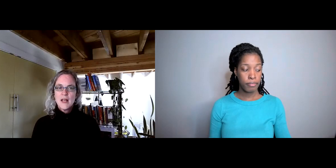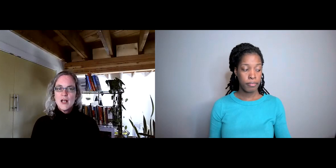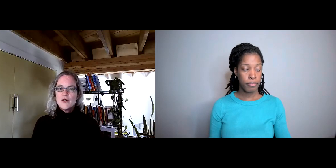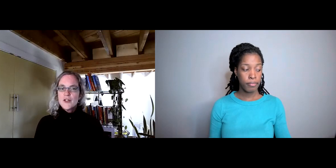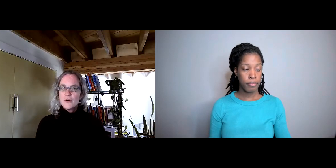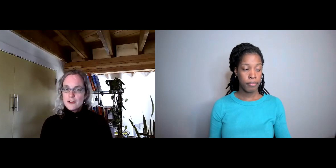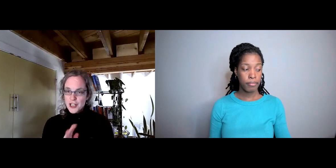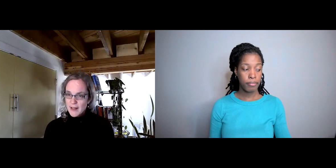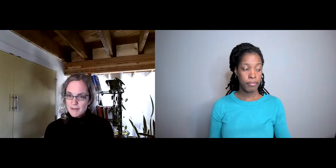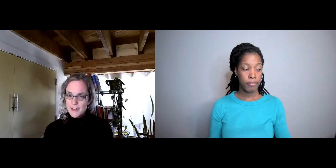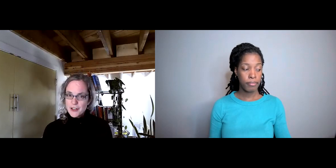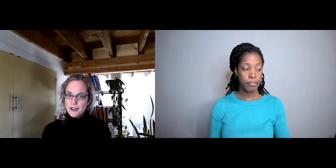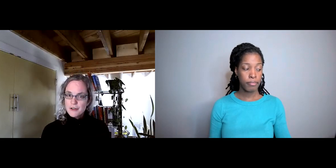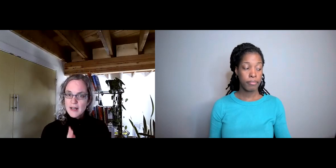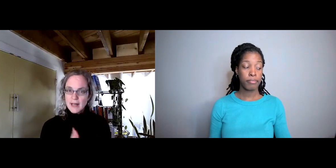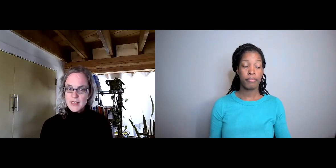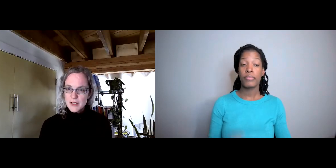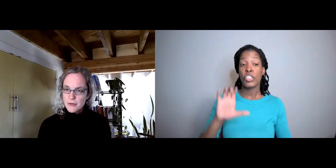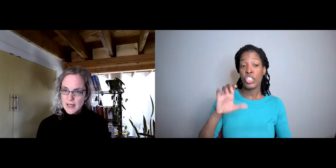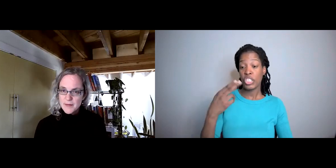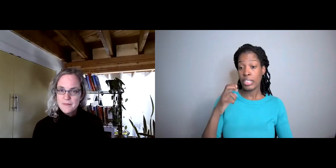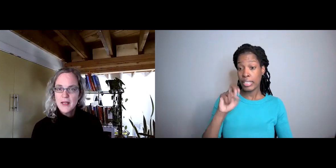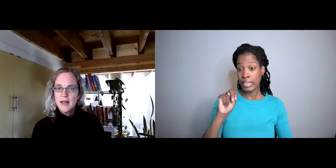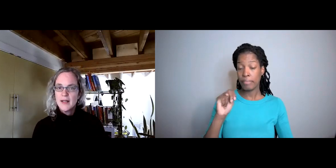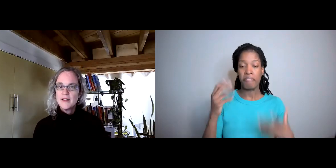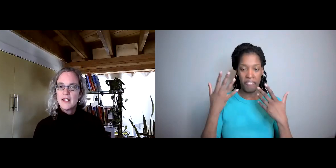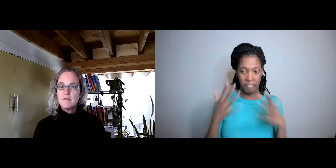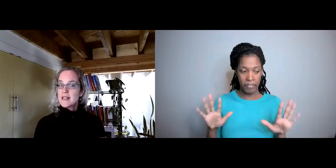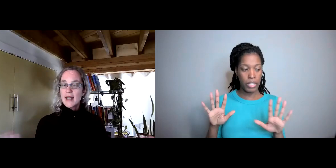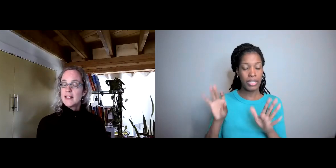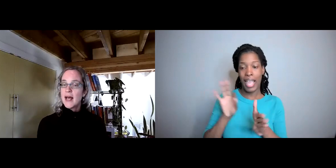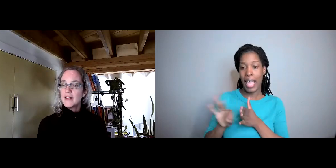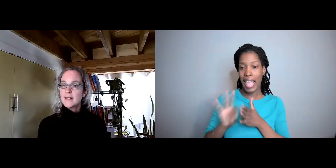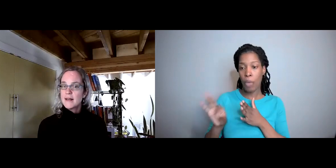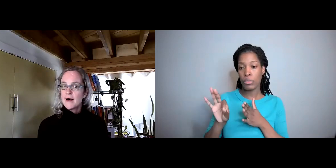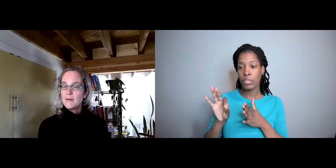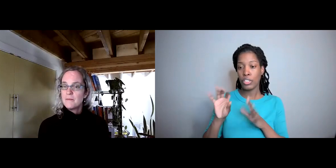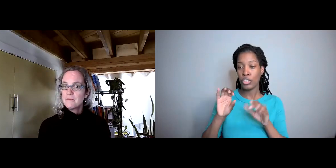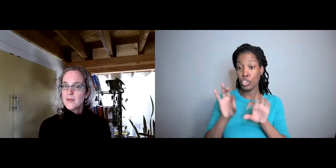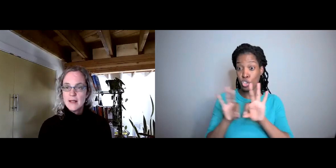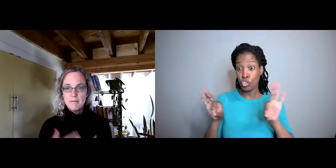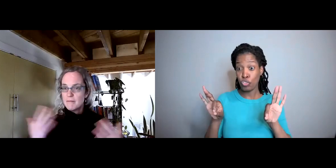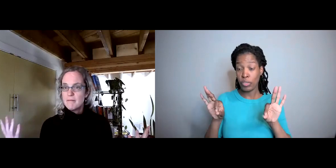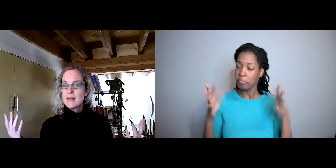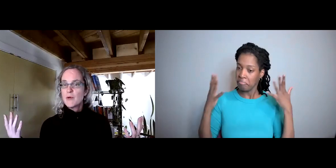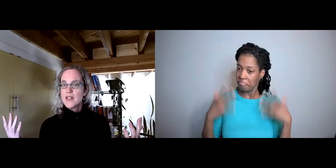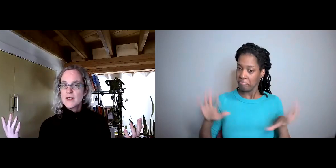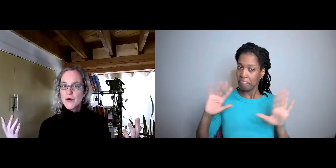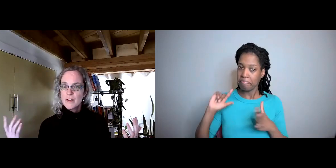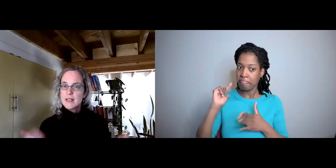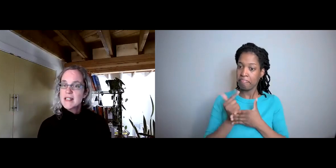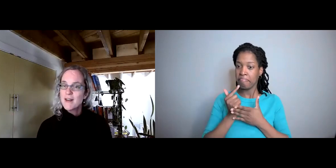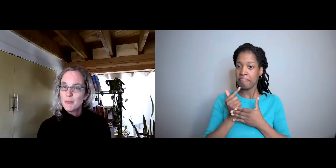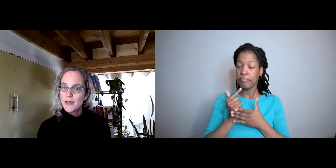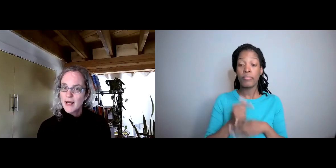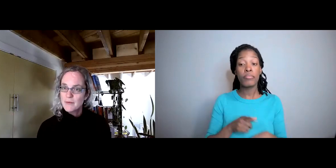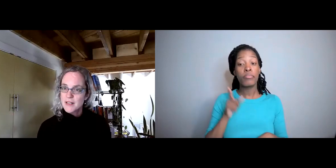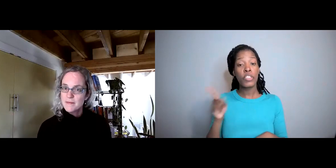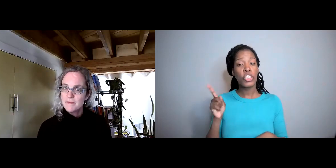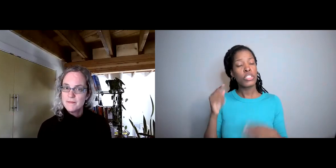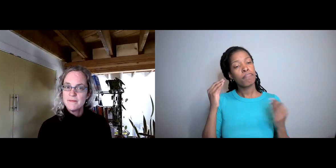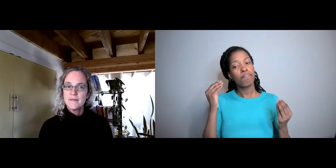So Chen finished her accounting degree and decided that it made the most sense for her to be a self employed account.